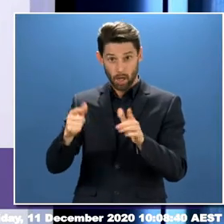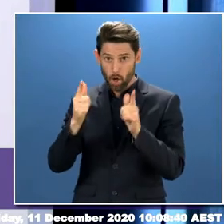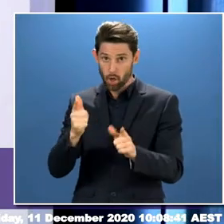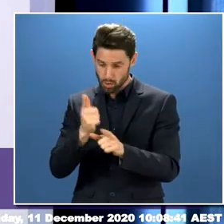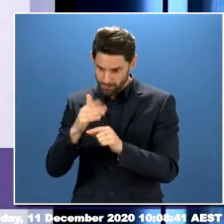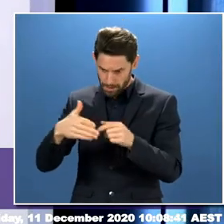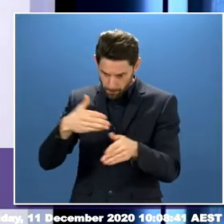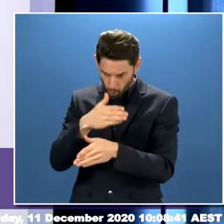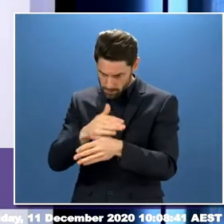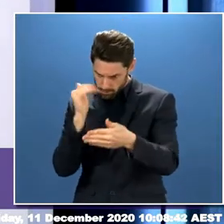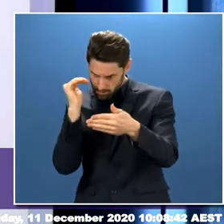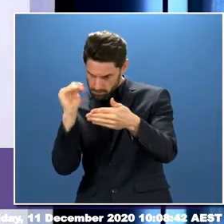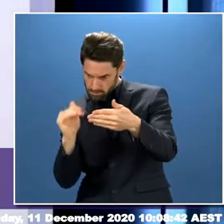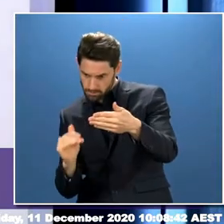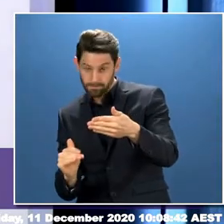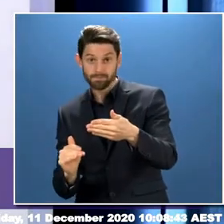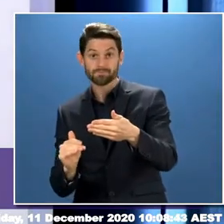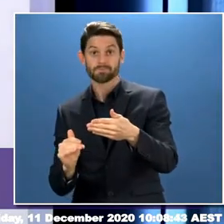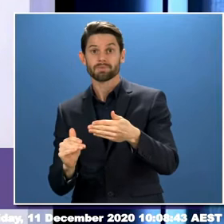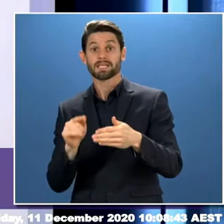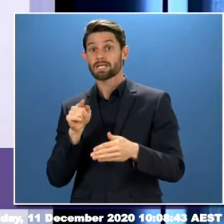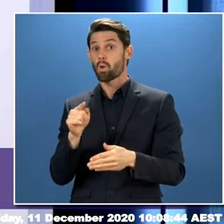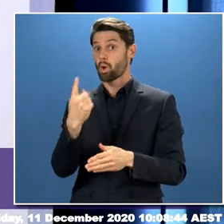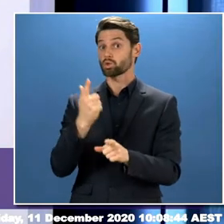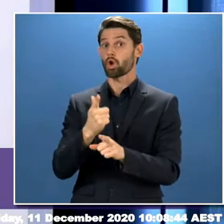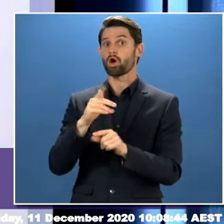The first bit is in preemployment.